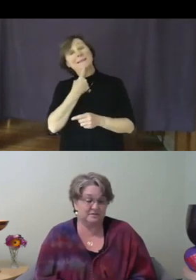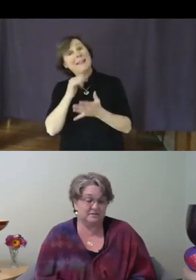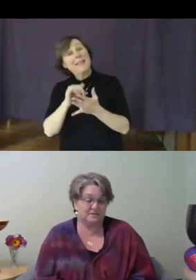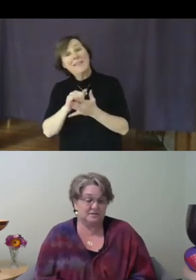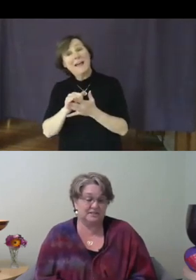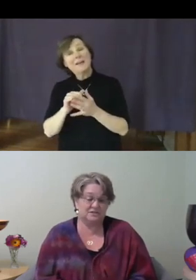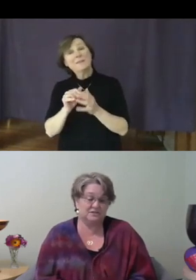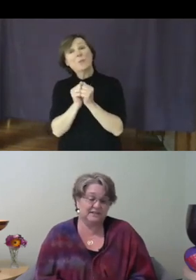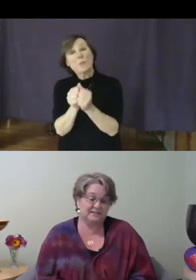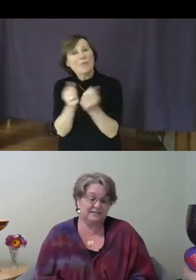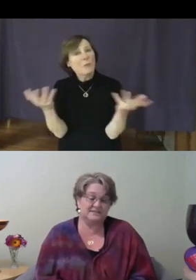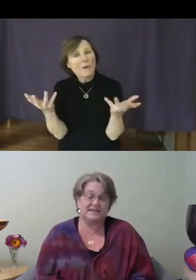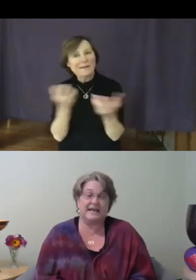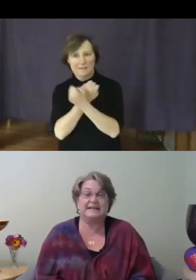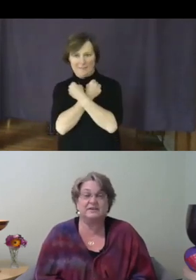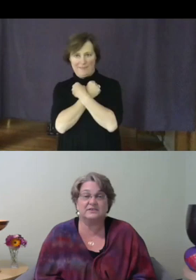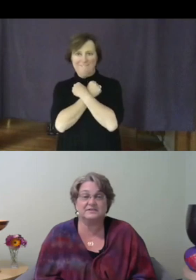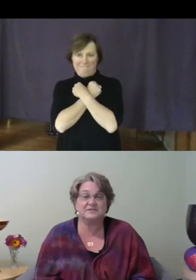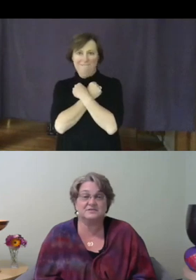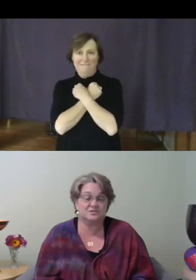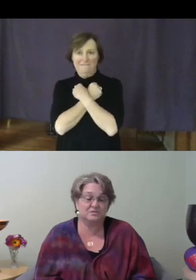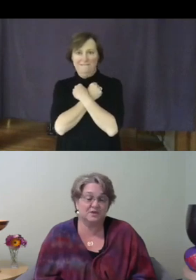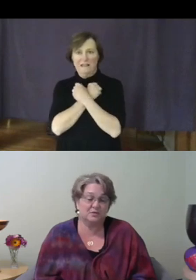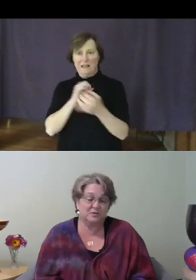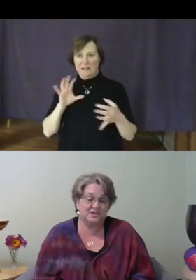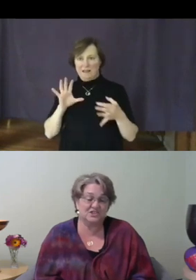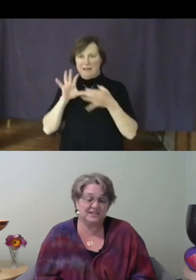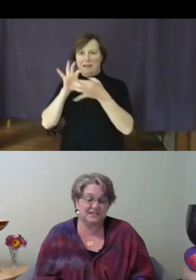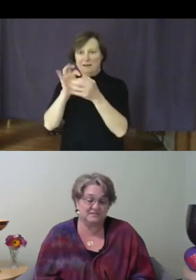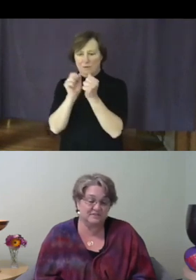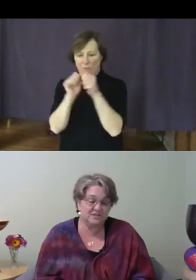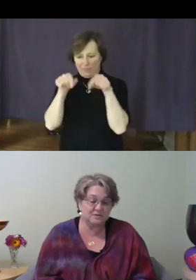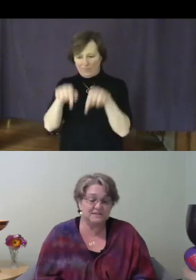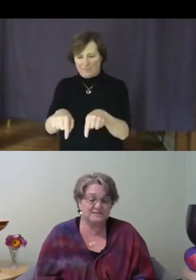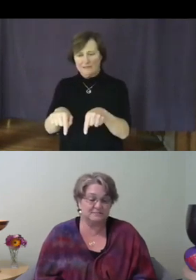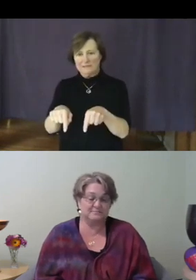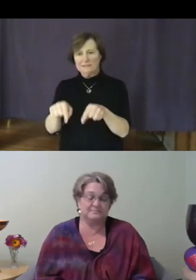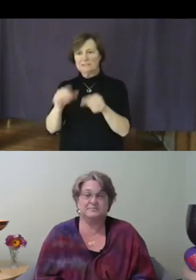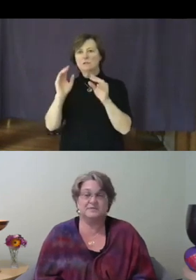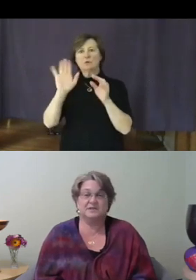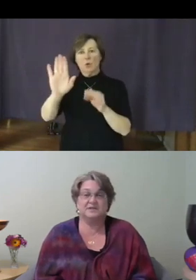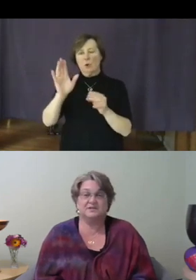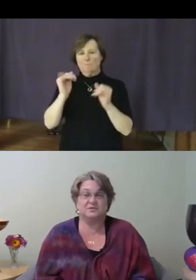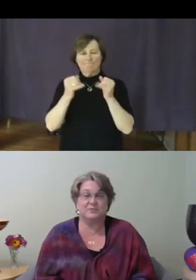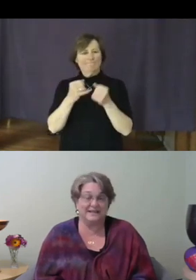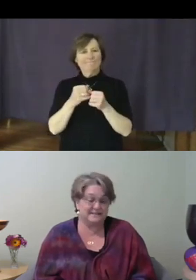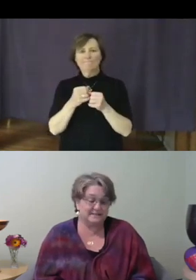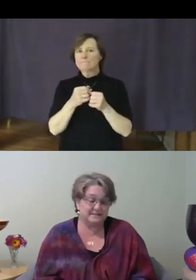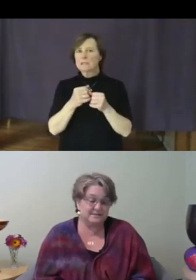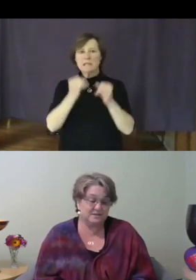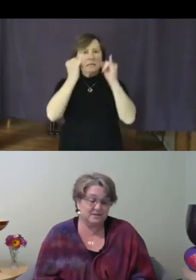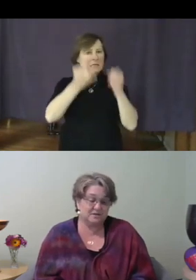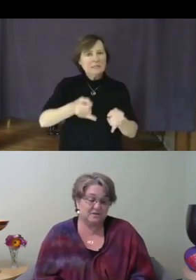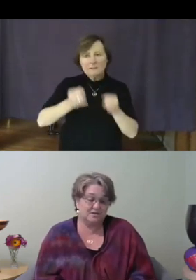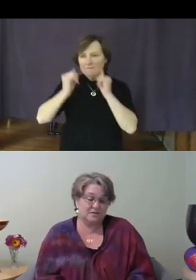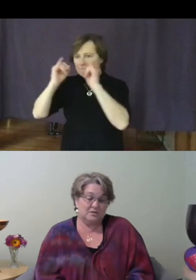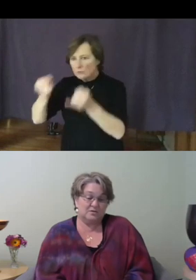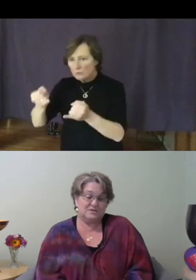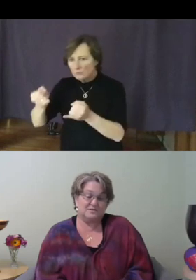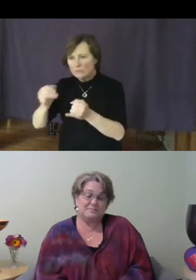Including this adherence to rigid individualism, the reticence to submit